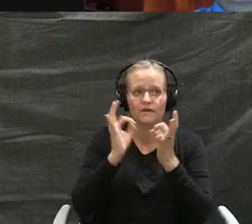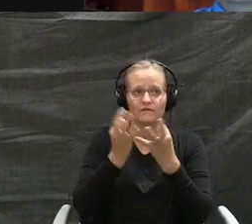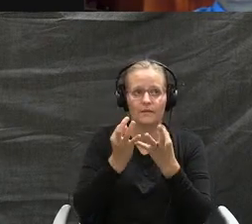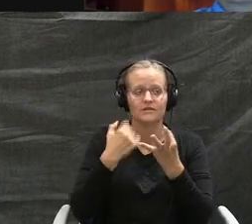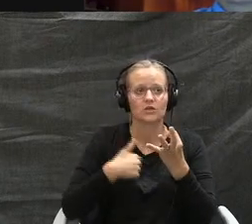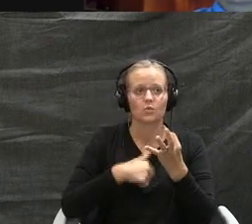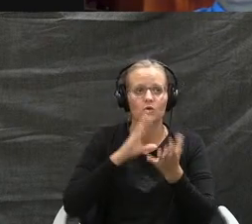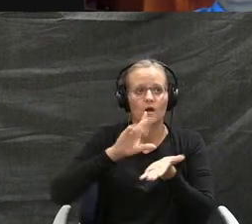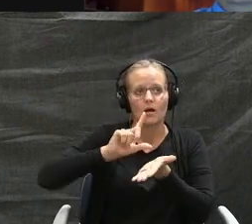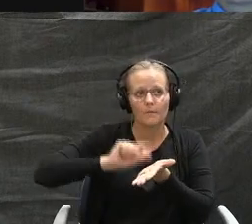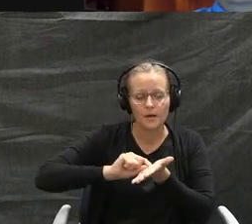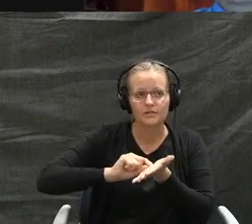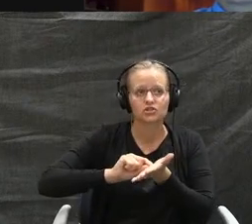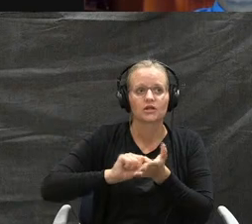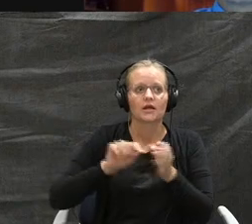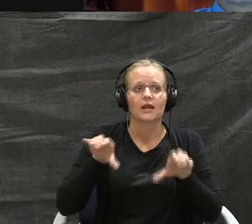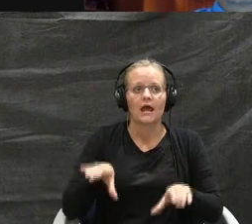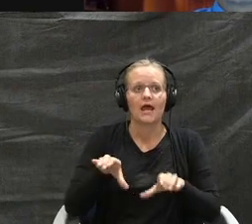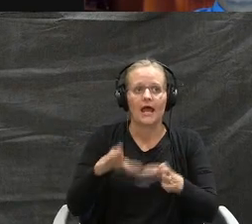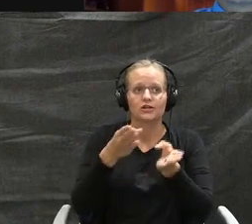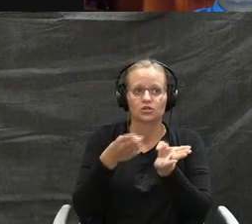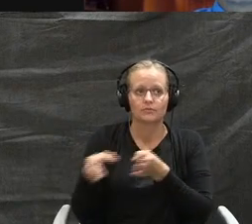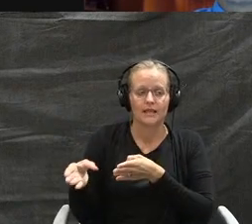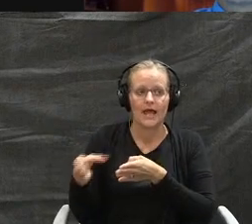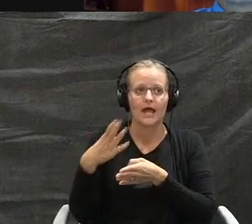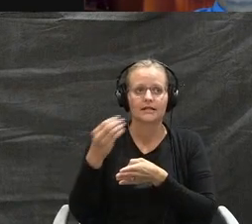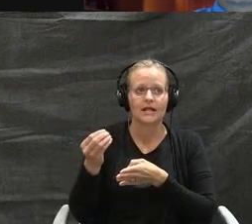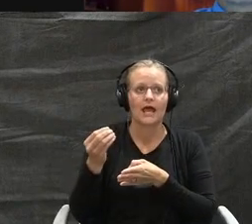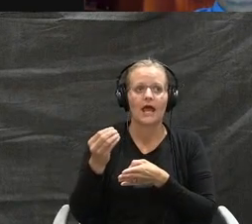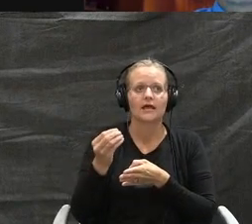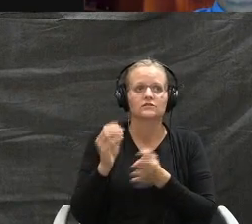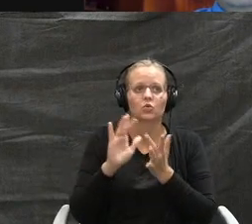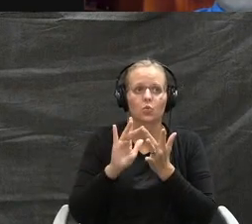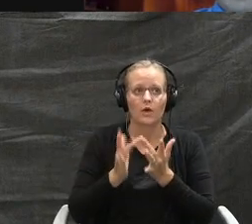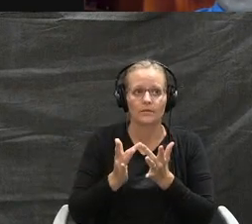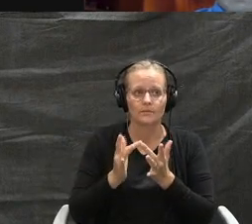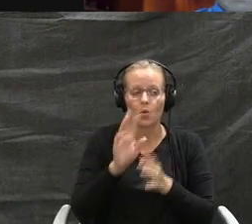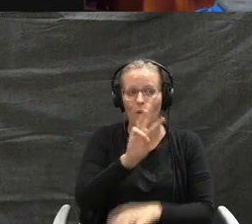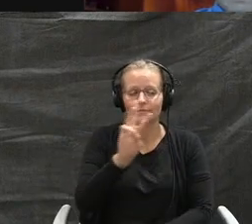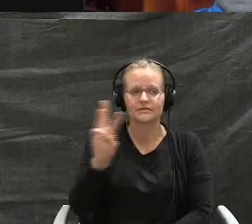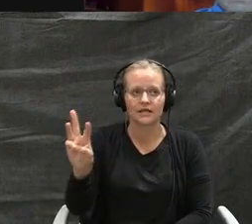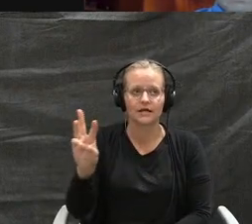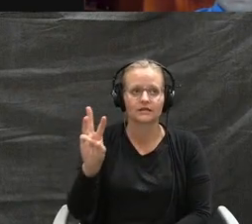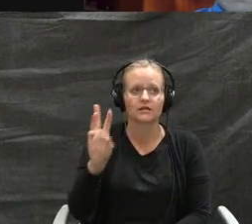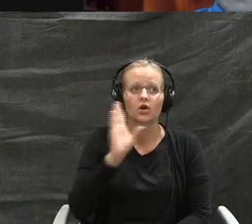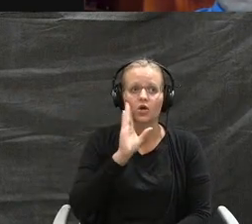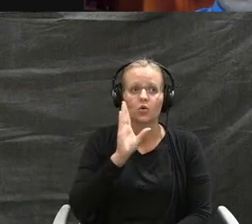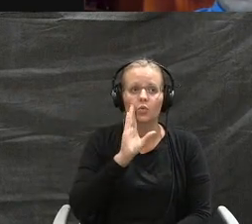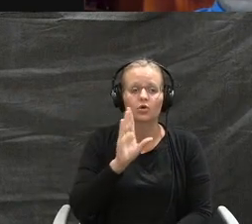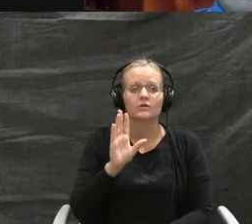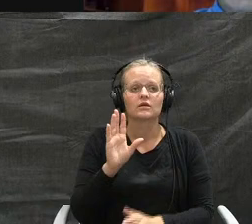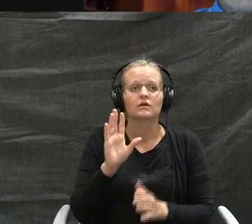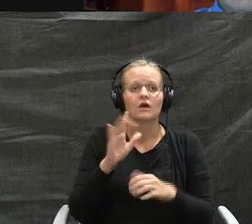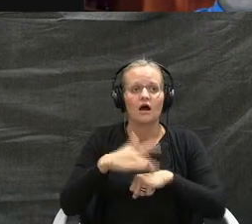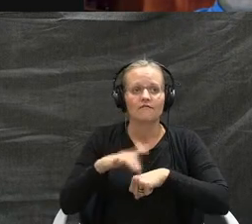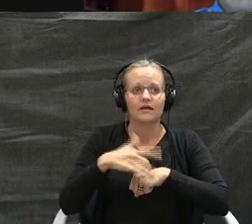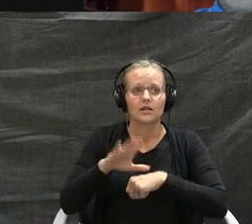Resource Guide. Ann website. For these efforts. The initial resources will be available by September of 2020. An updates